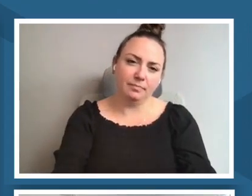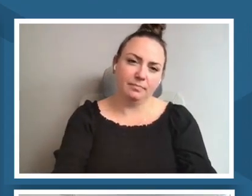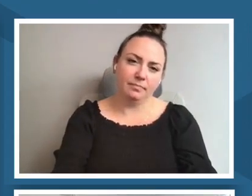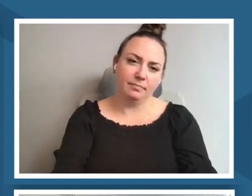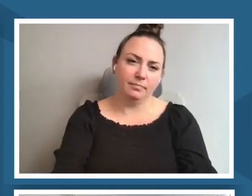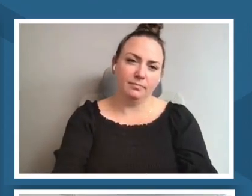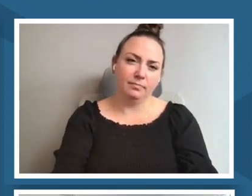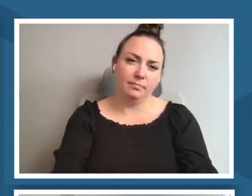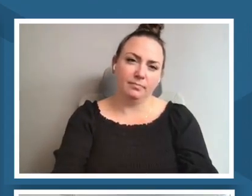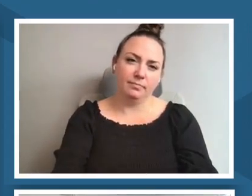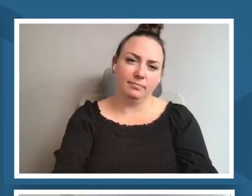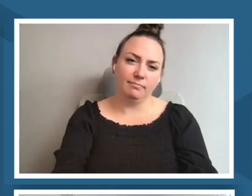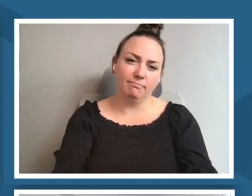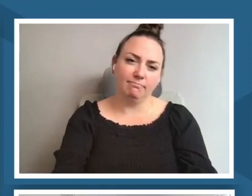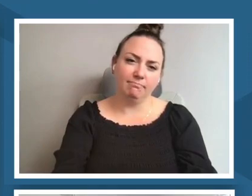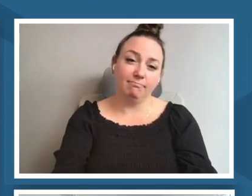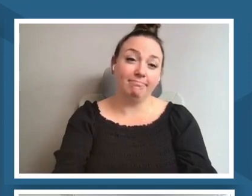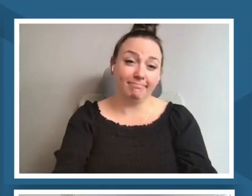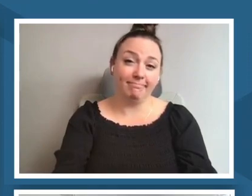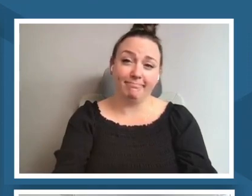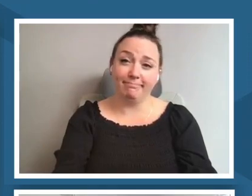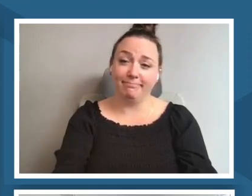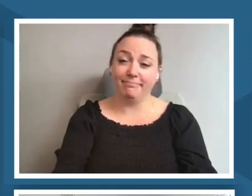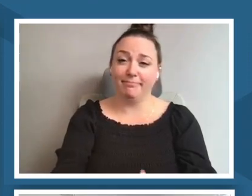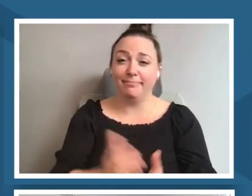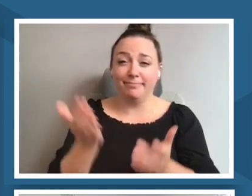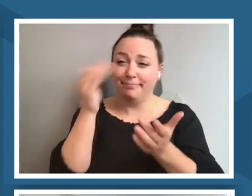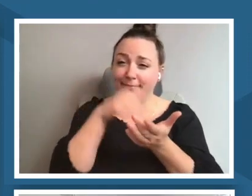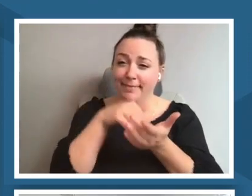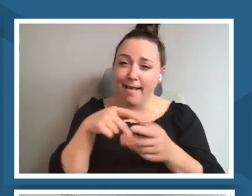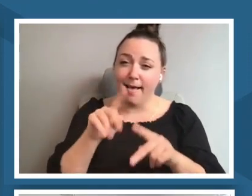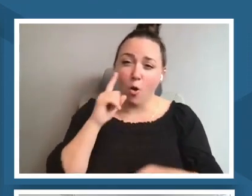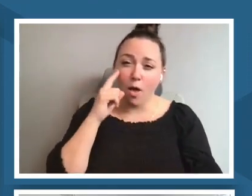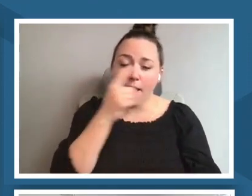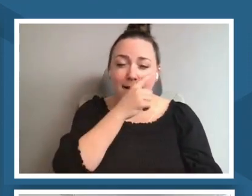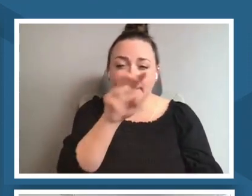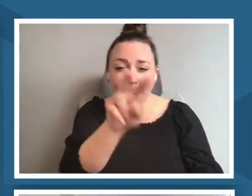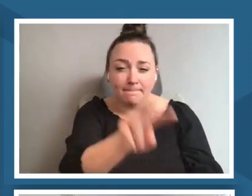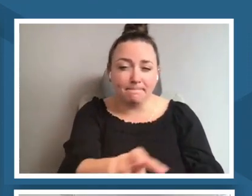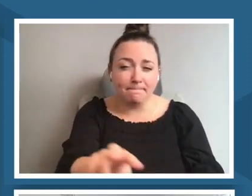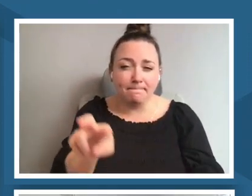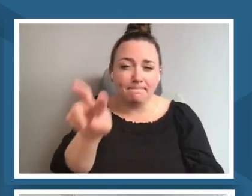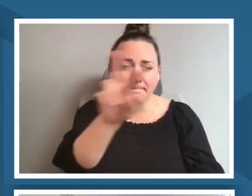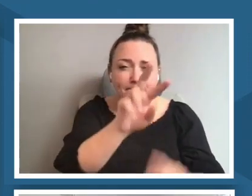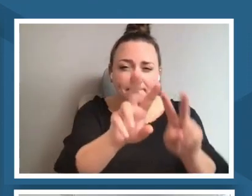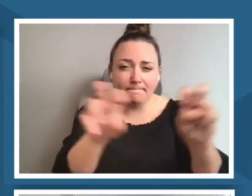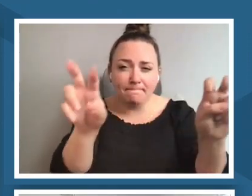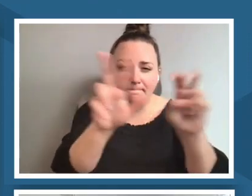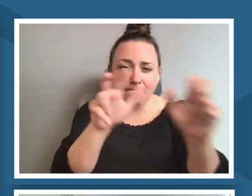so again let your eyes wander all over this image